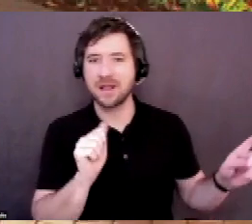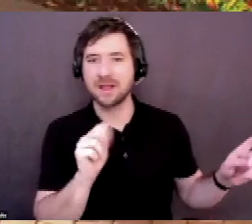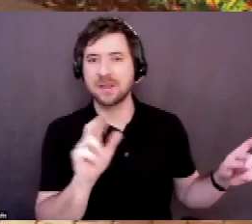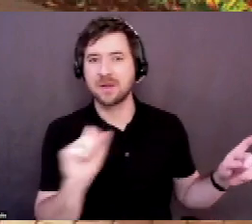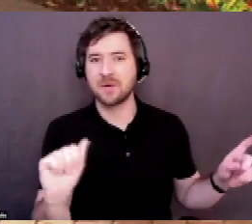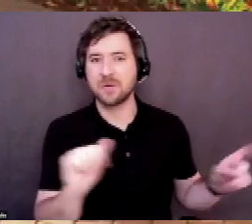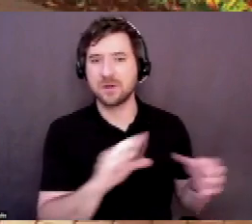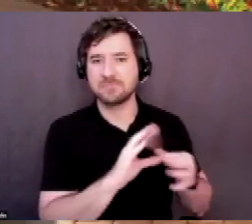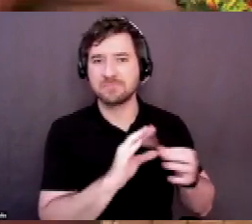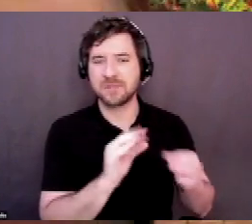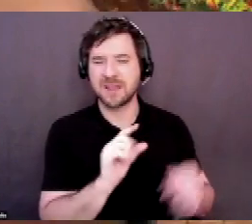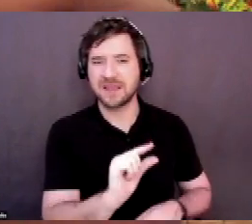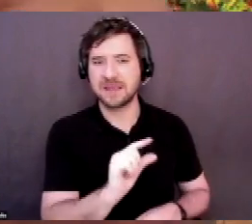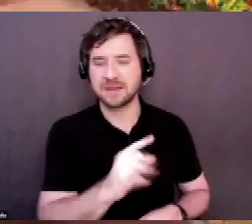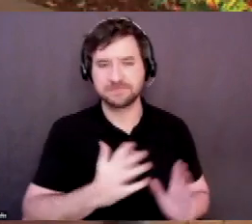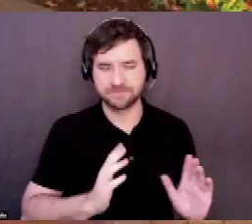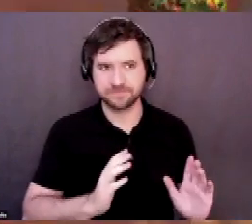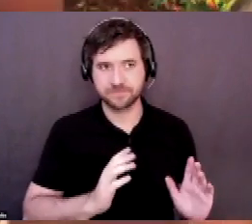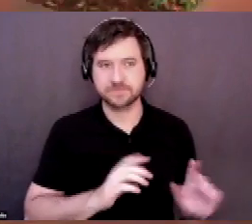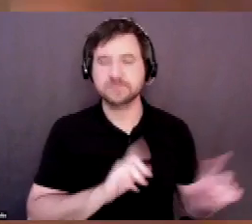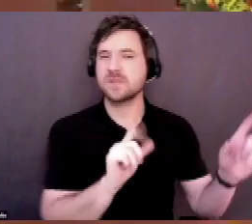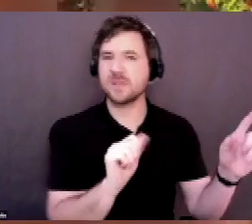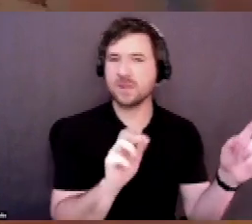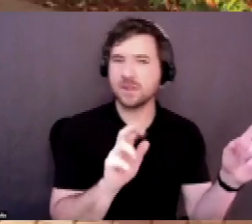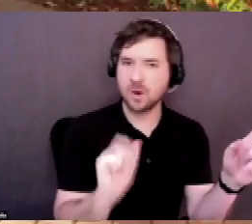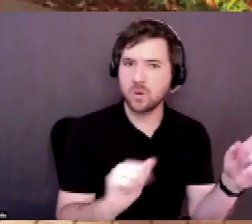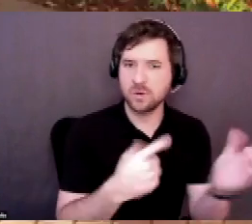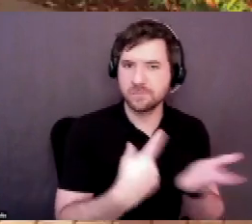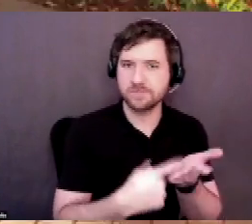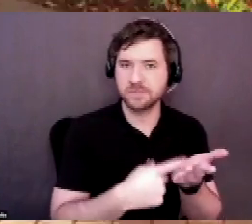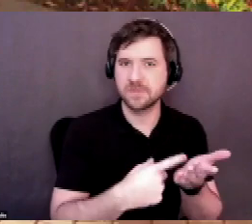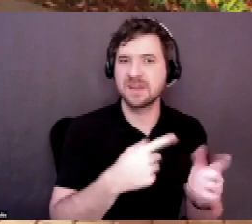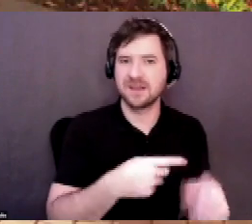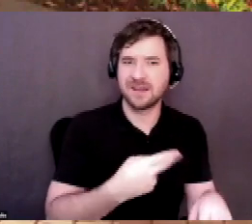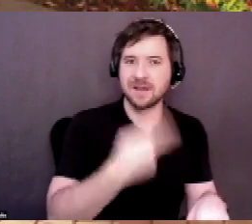didn't Laura talked about high risk versus non high risk?